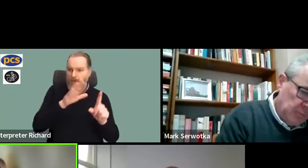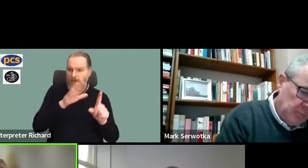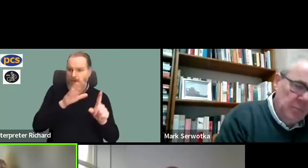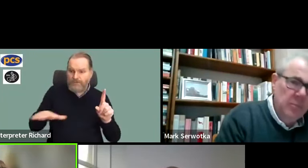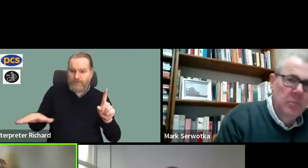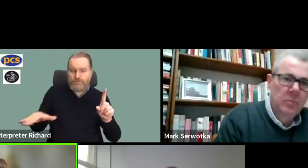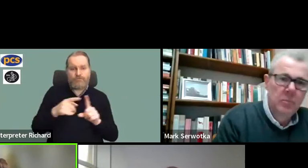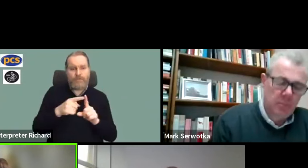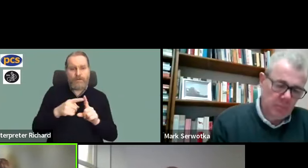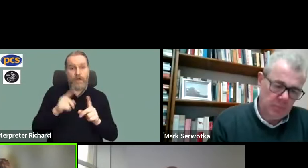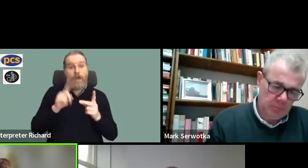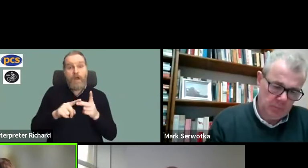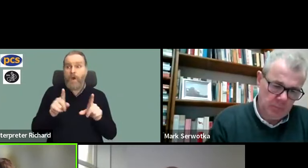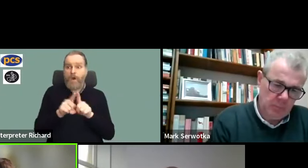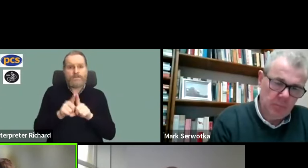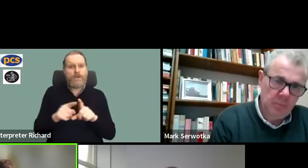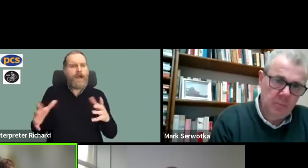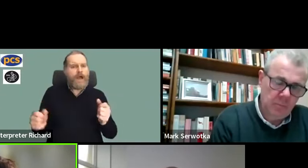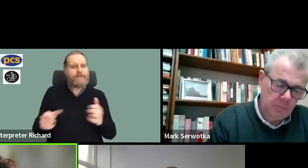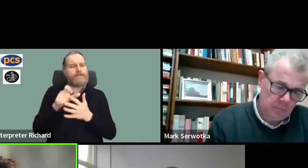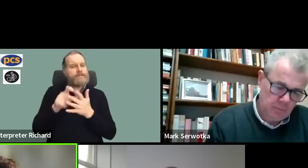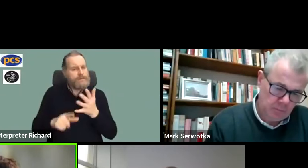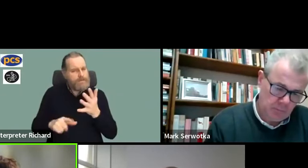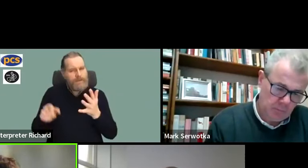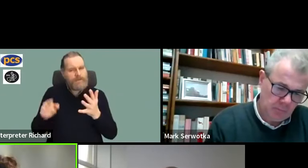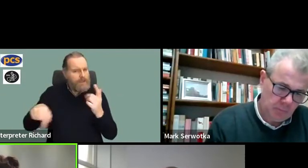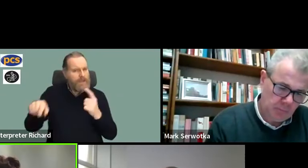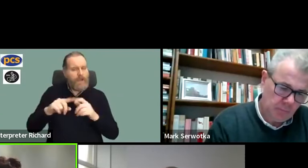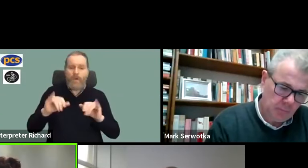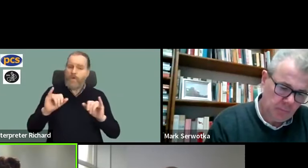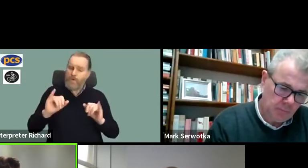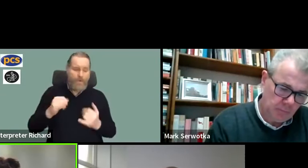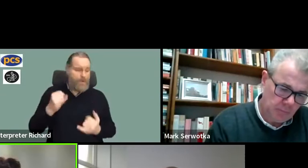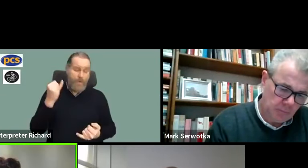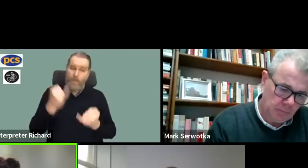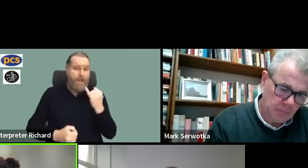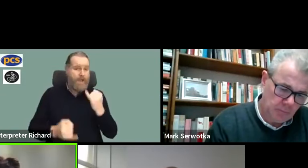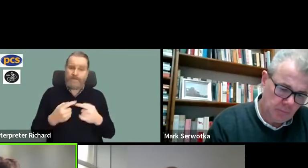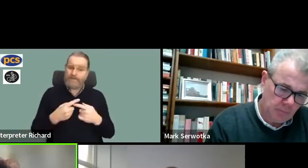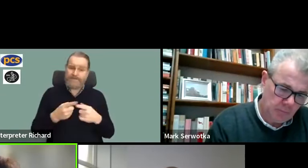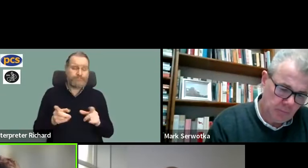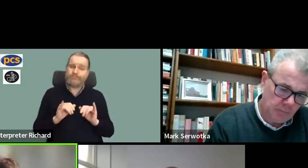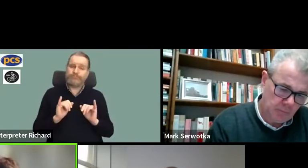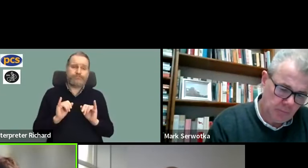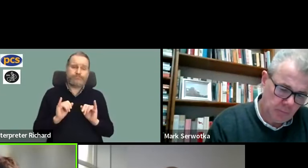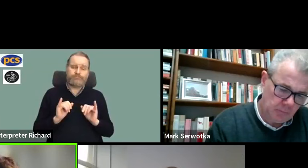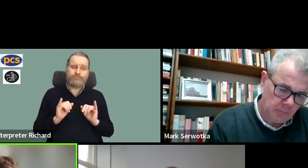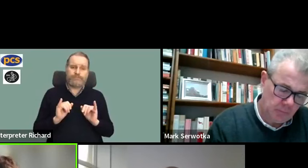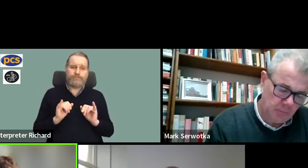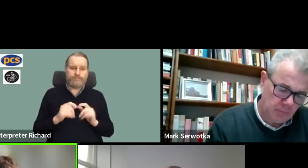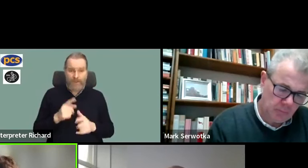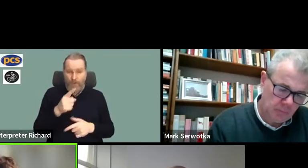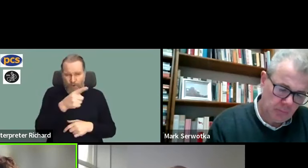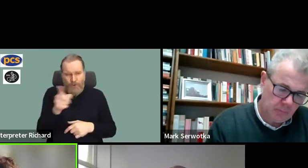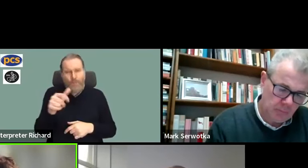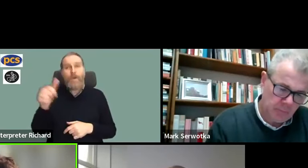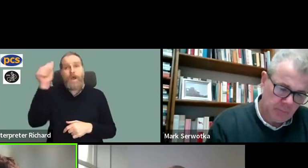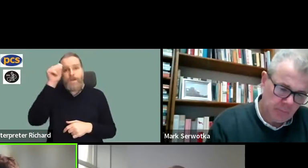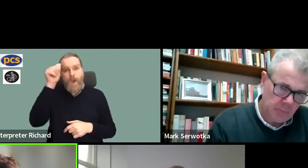household households, where the households, where there are additional needs to know their head the hardest. So I of our ll of our colleagues, I mean f our colleagues, I mean our colleagues, I mean.